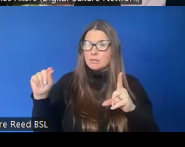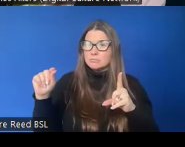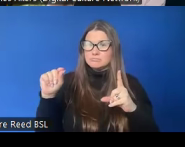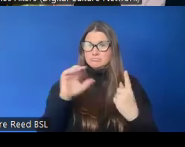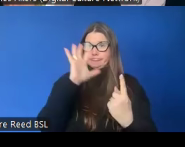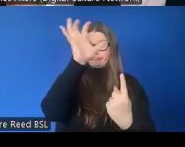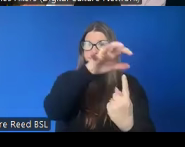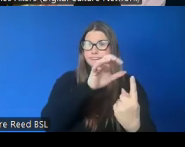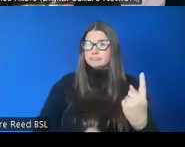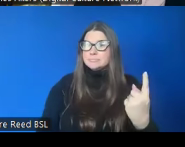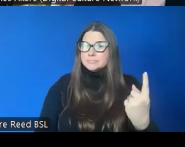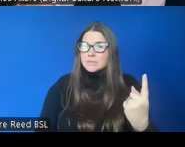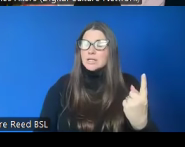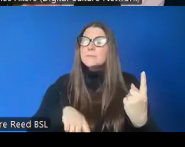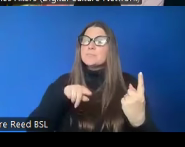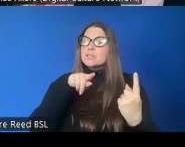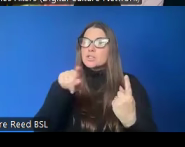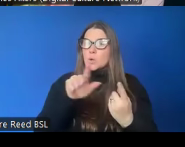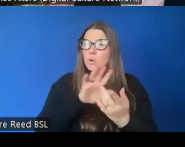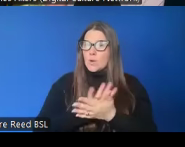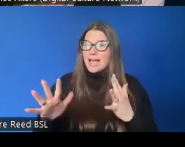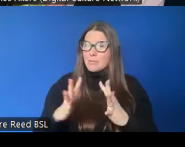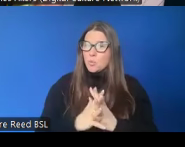They've gone through a process over the last 12 months of putting